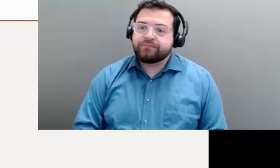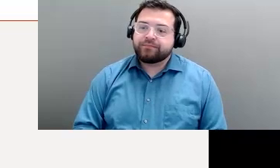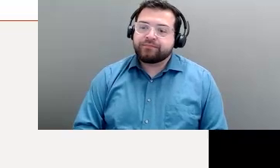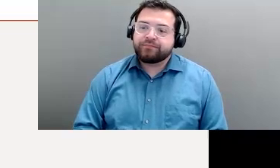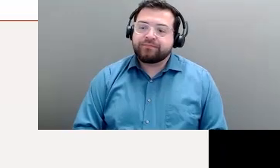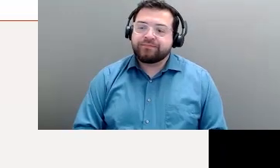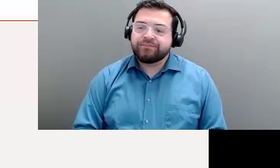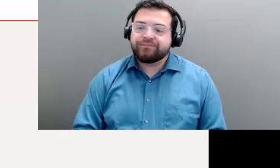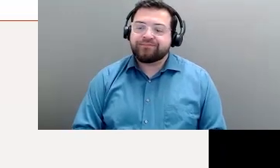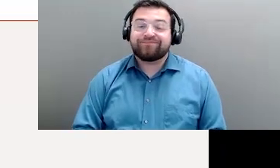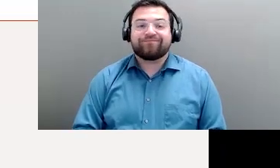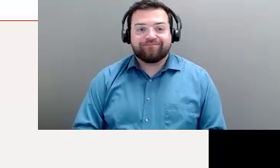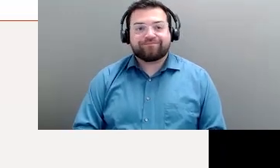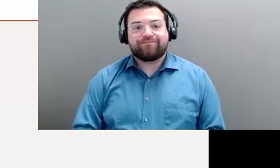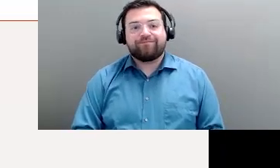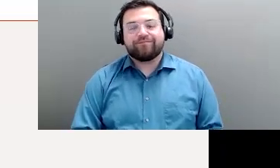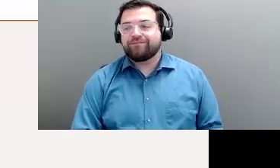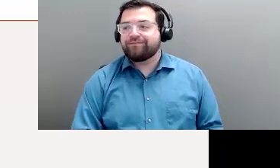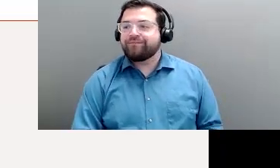All right.